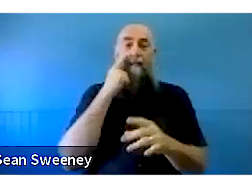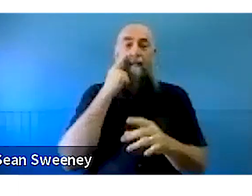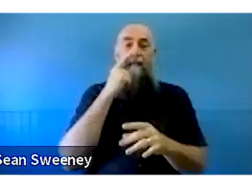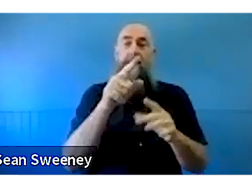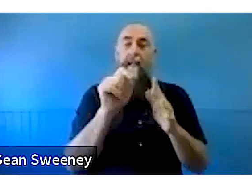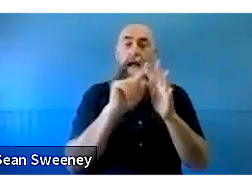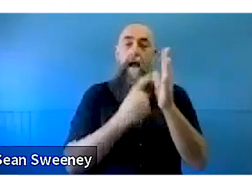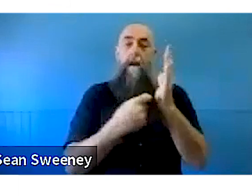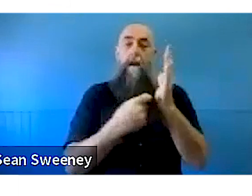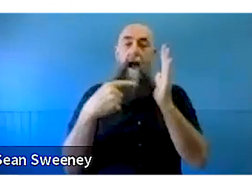further.